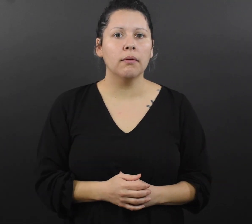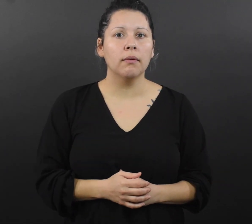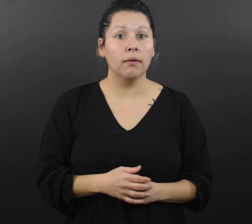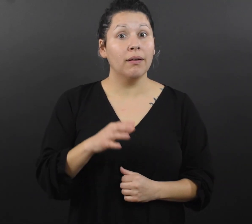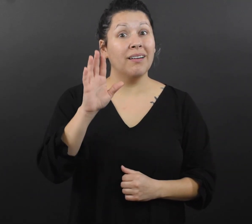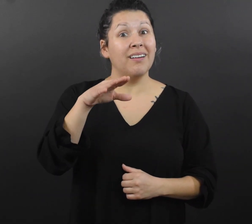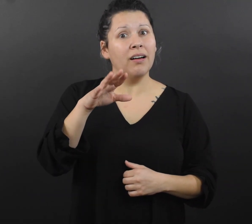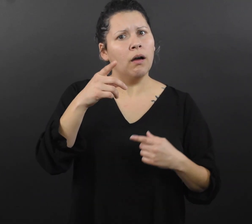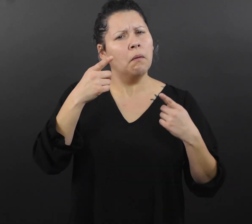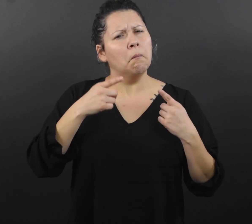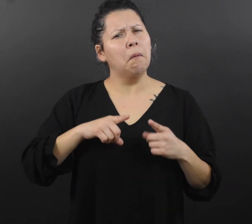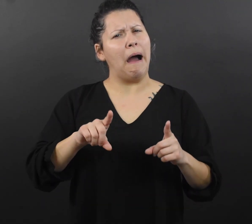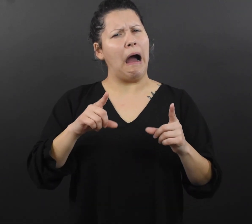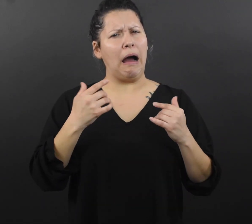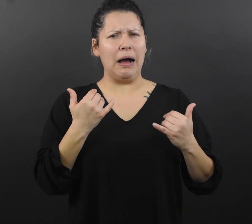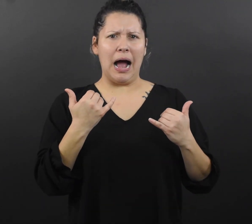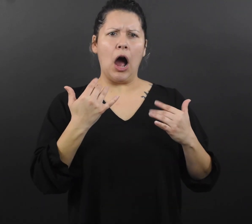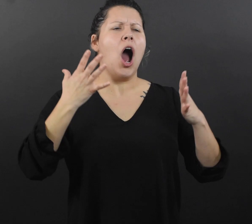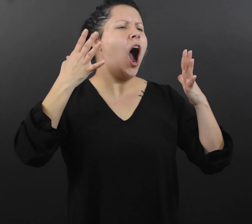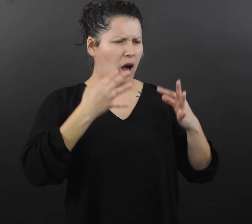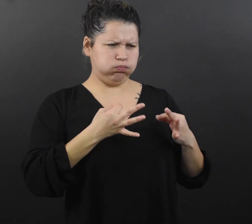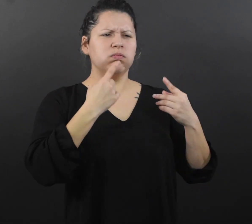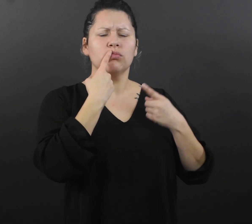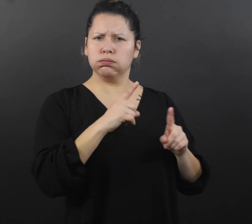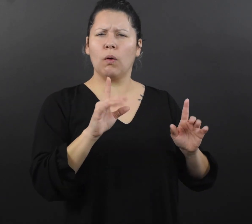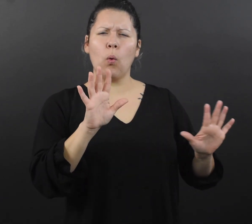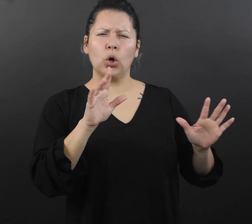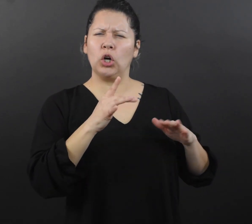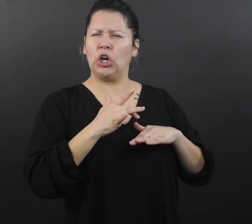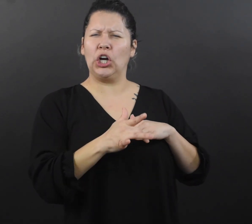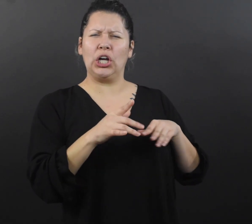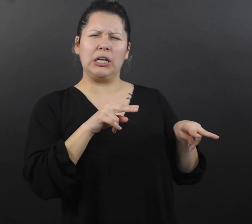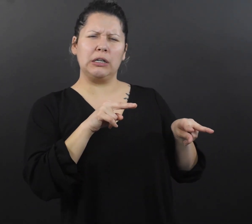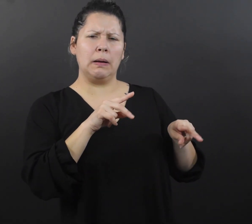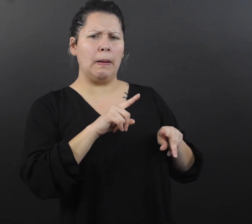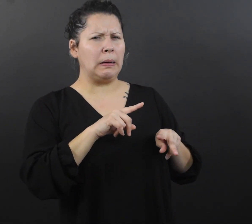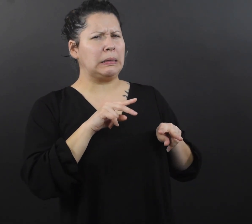While it’s too early to make sweeping statements about this year’s influenza, there is some